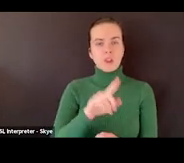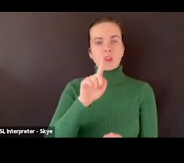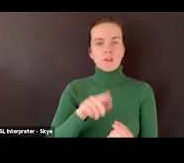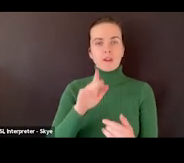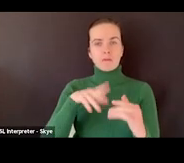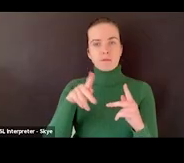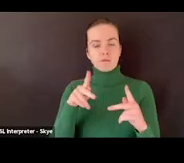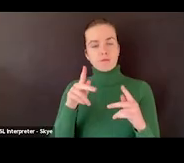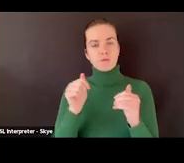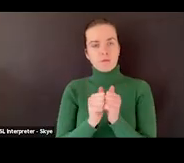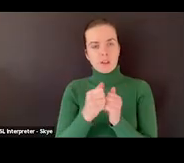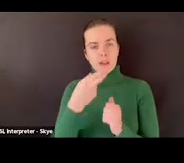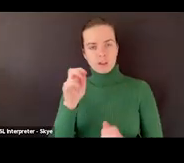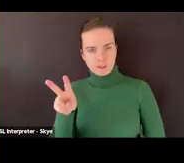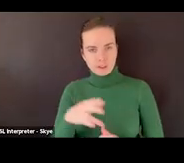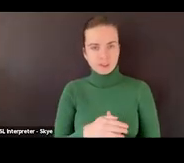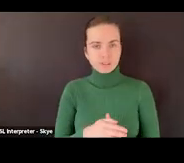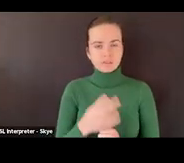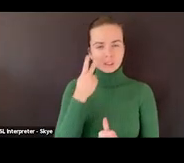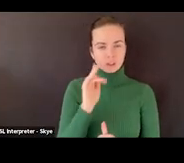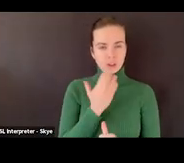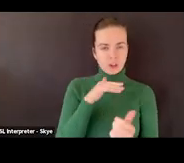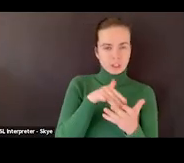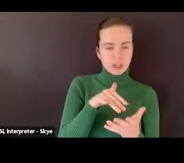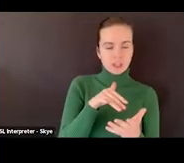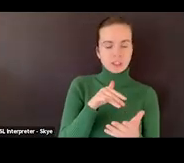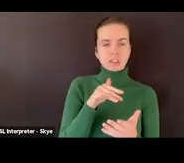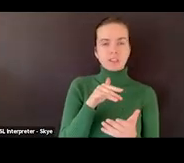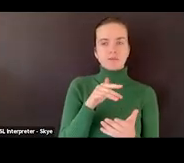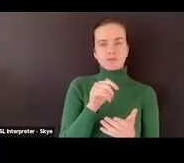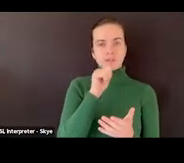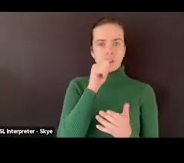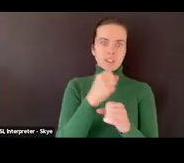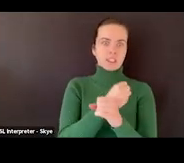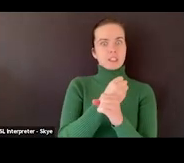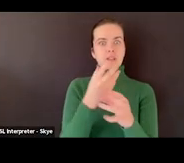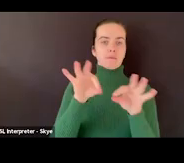countywide. As we see in our study, this isn't statistically significant, but at the trend level,